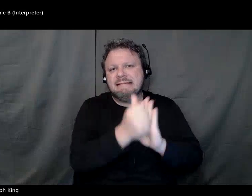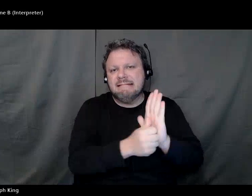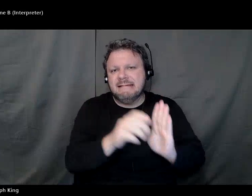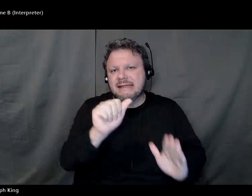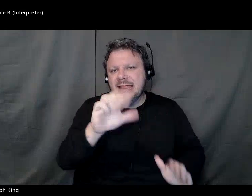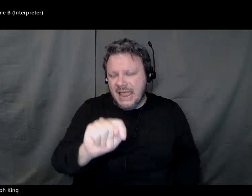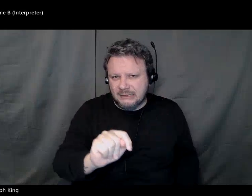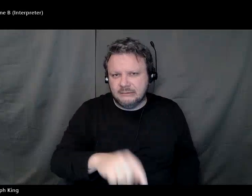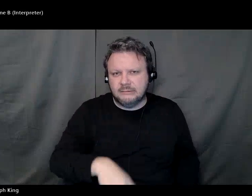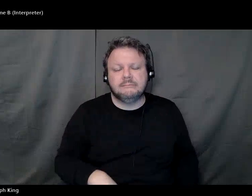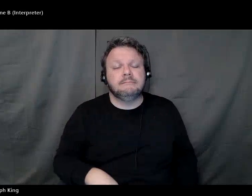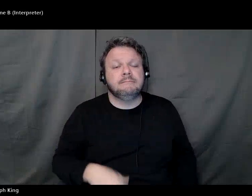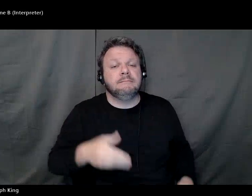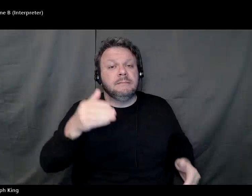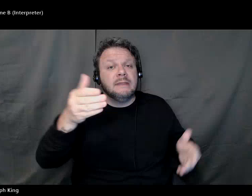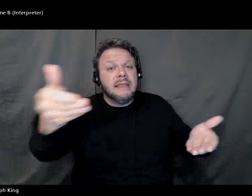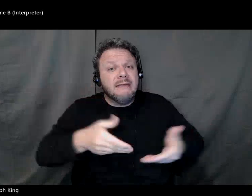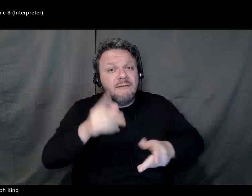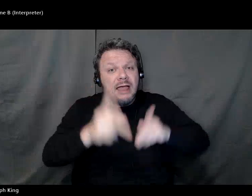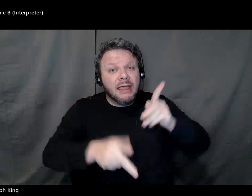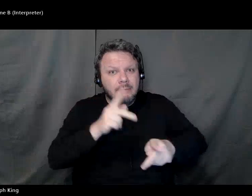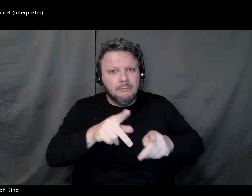Invite folks in to your agency.